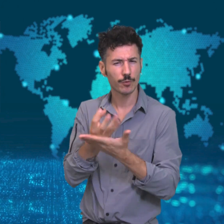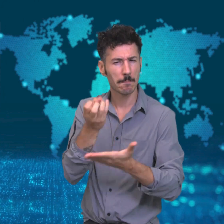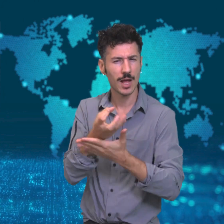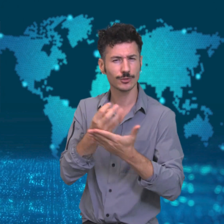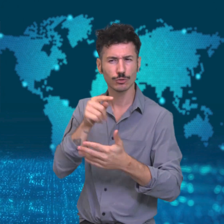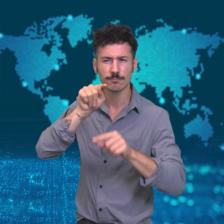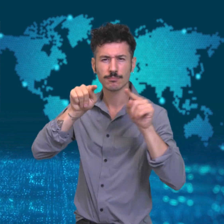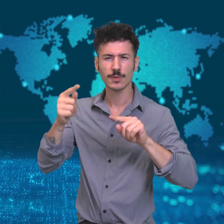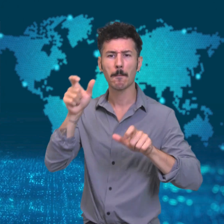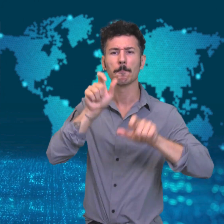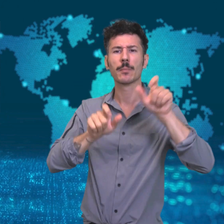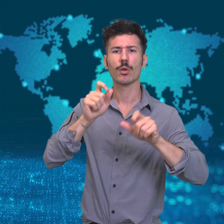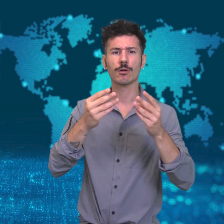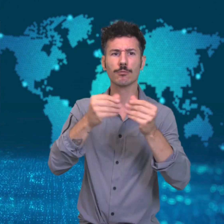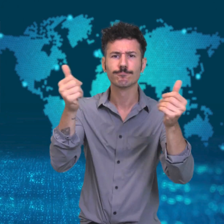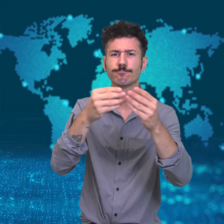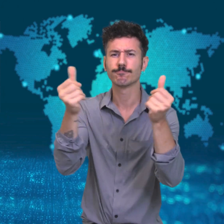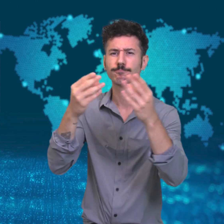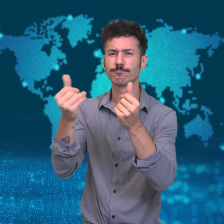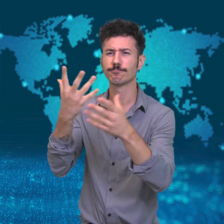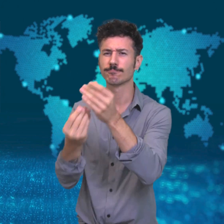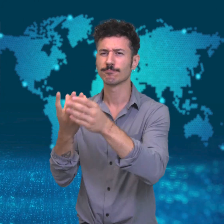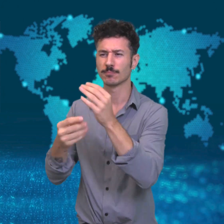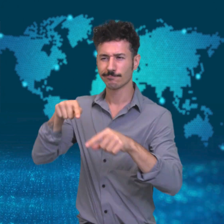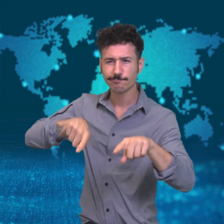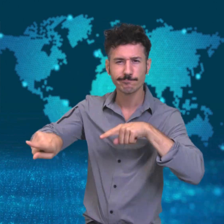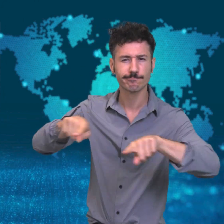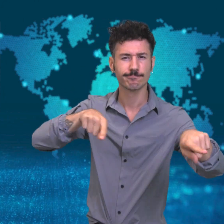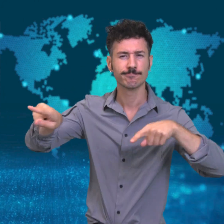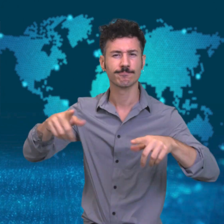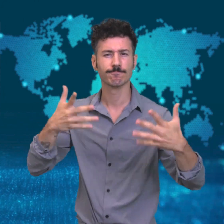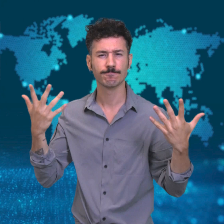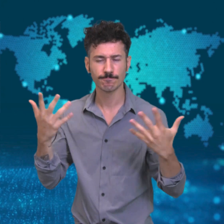trying to drop water on one of the fires.